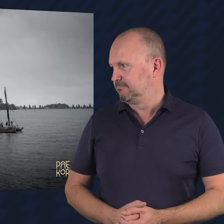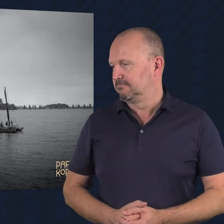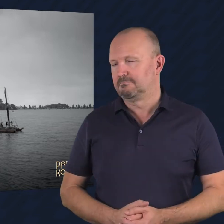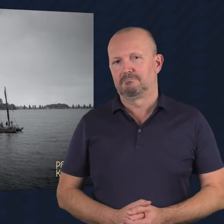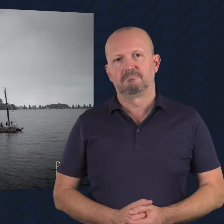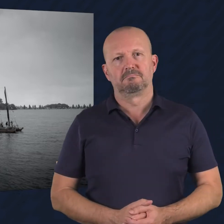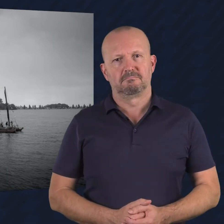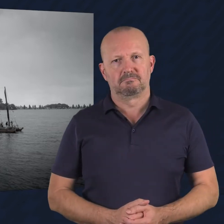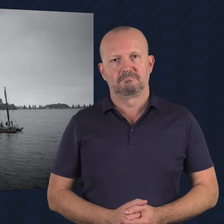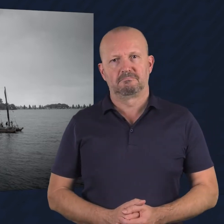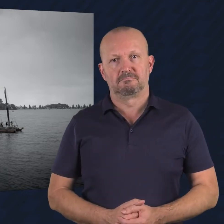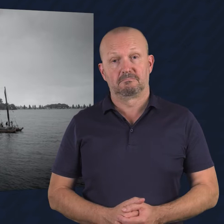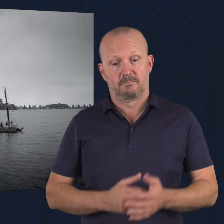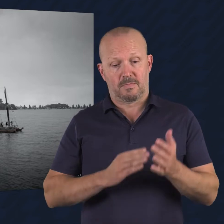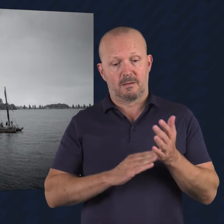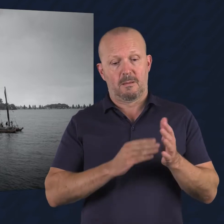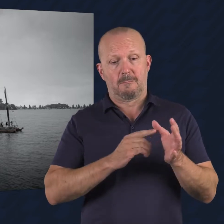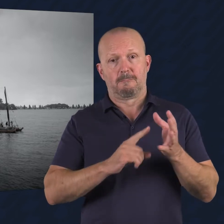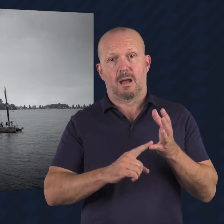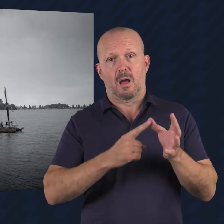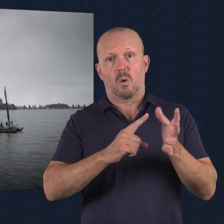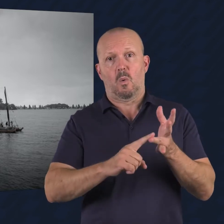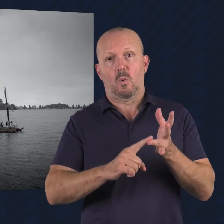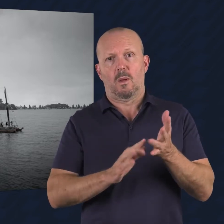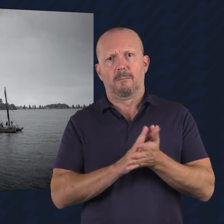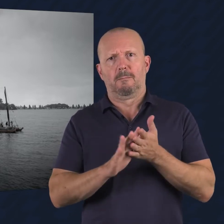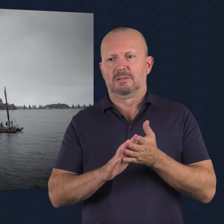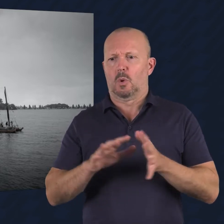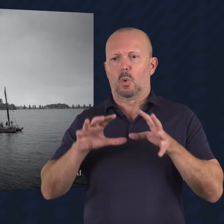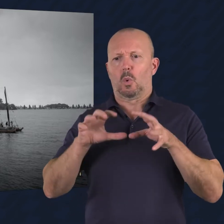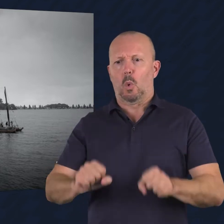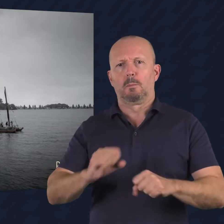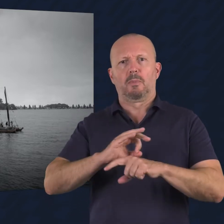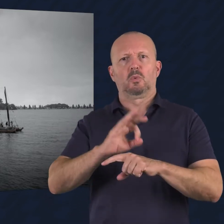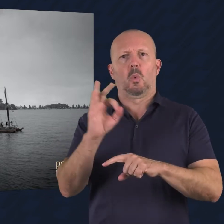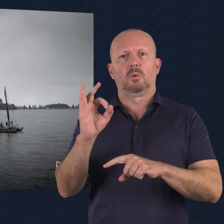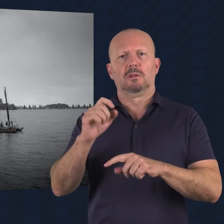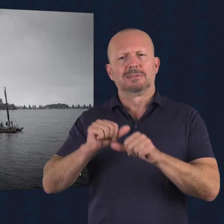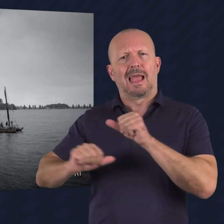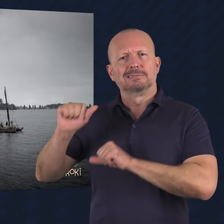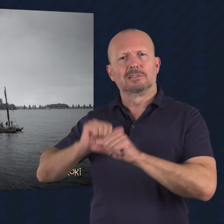Mauao, which means caught by the dawn, is the ancestral mountain that stands